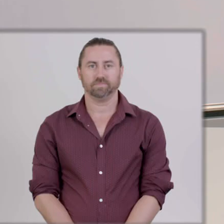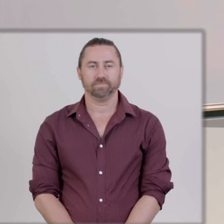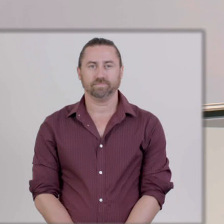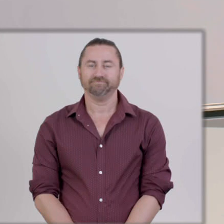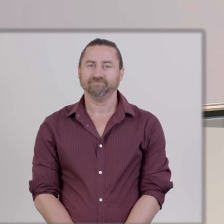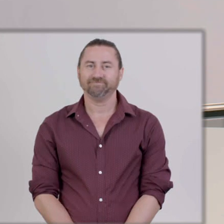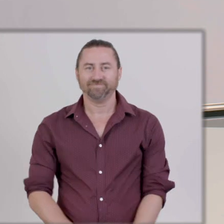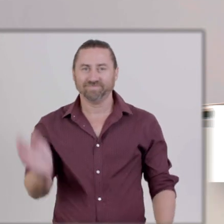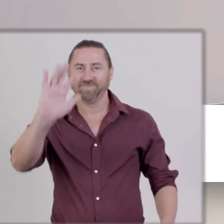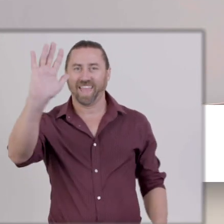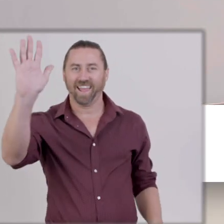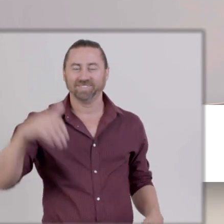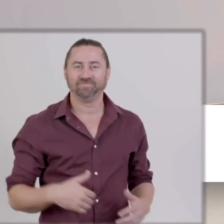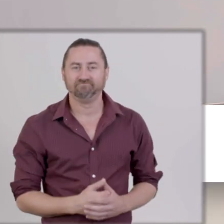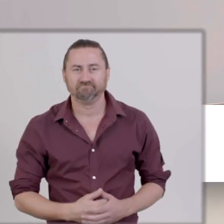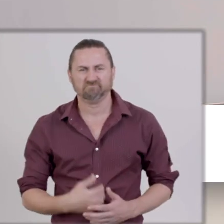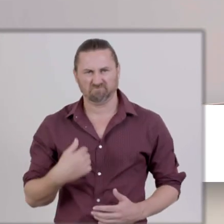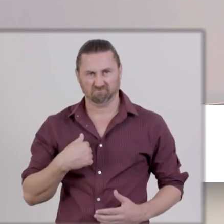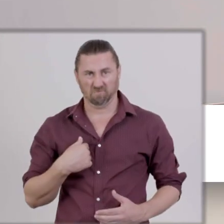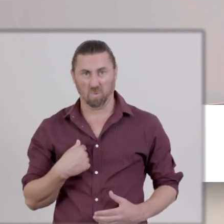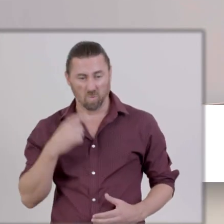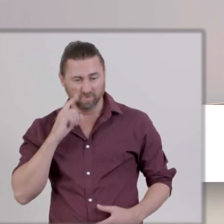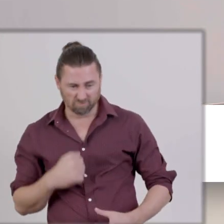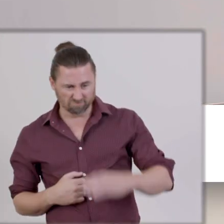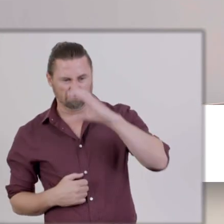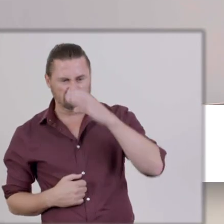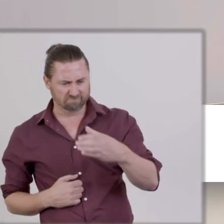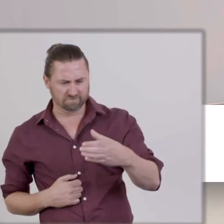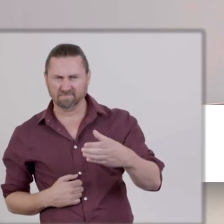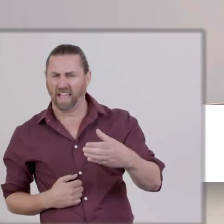Hi there, everyone. I can't drink this water without taking off the lid first,